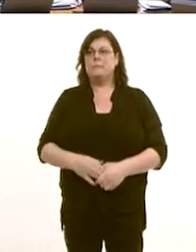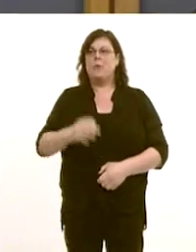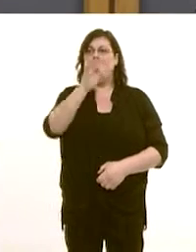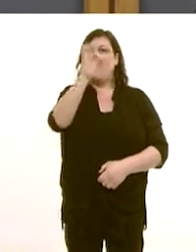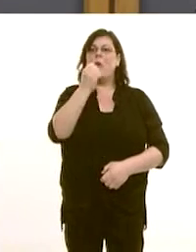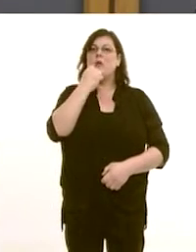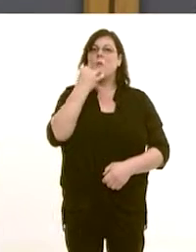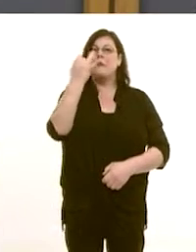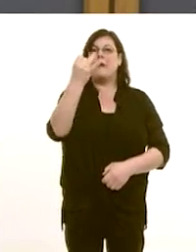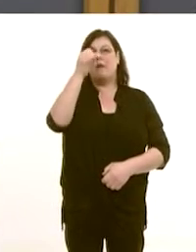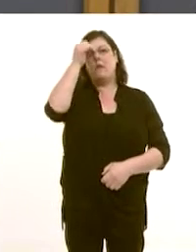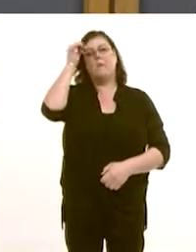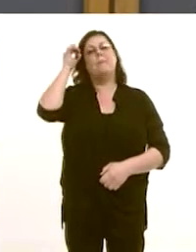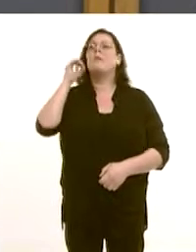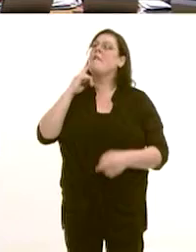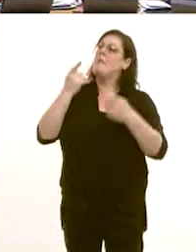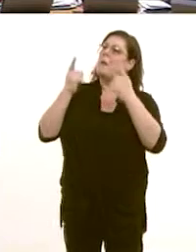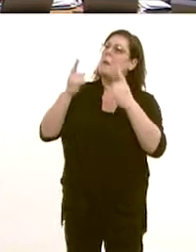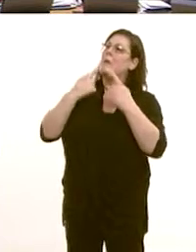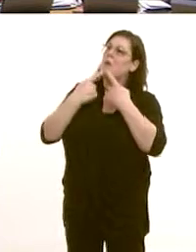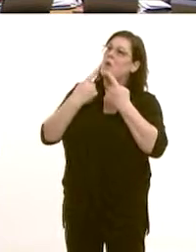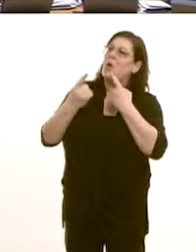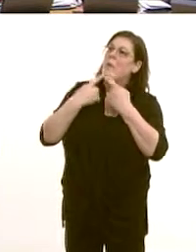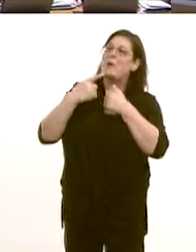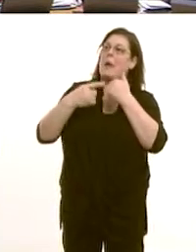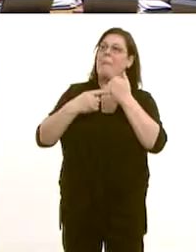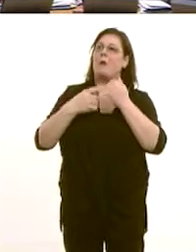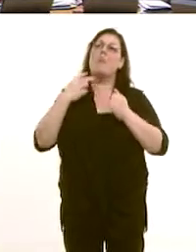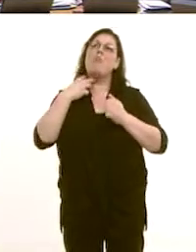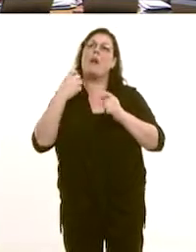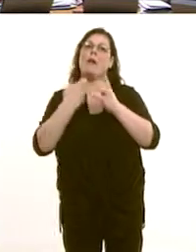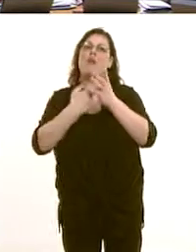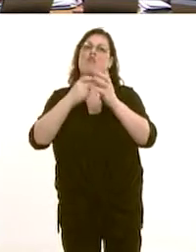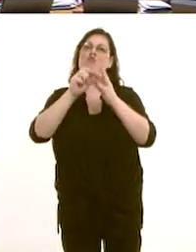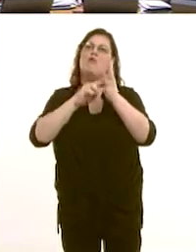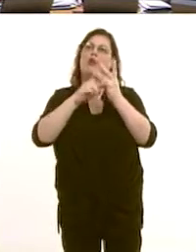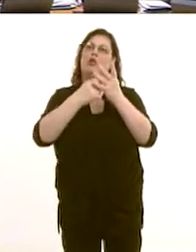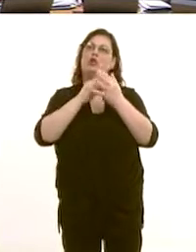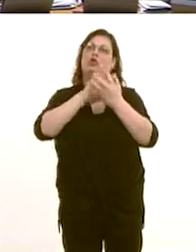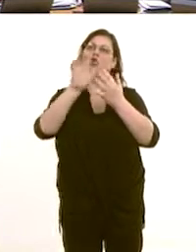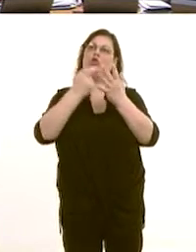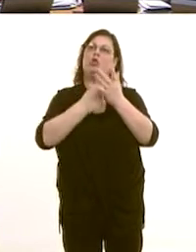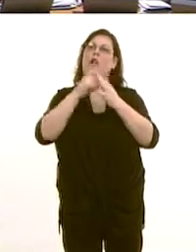Will the First Minister make a statement on education provision in Brecon and Radnorshire? OAQ(4)2726(FM) Carwyn Jones: Yes, provision of education